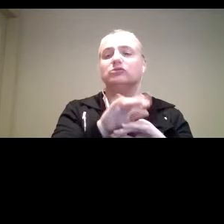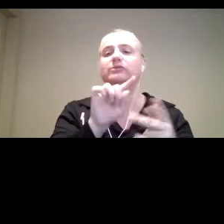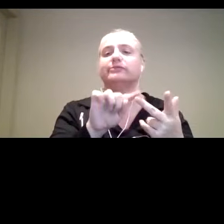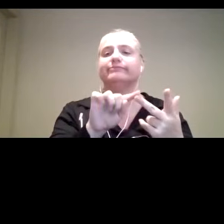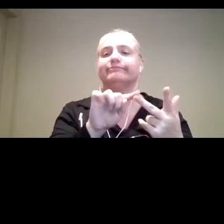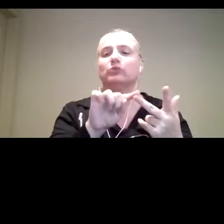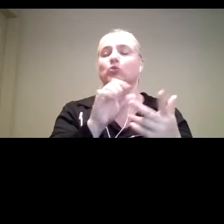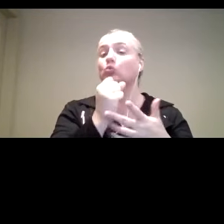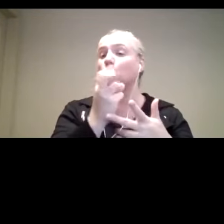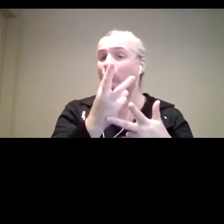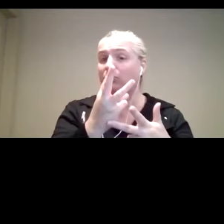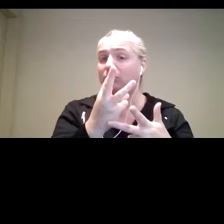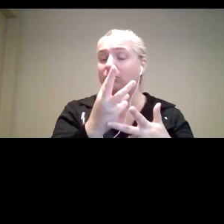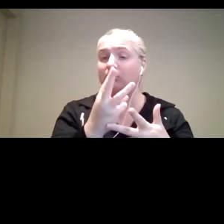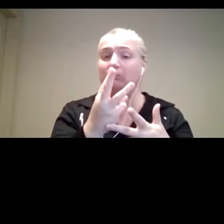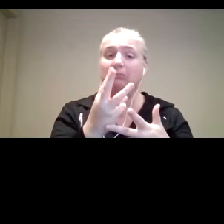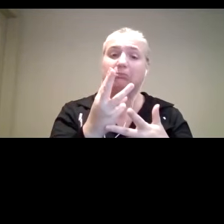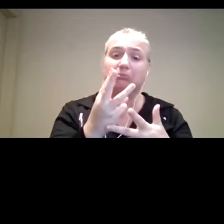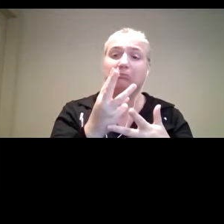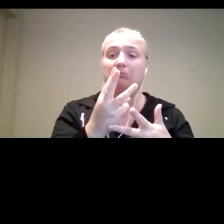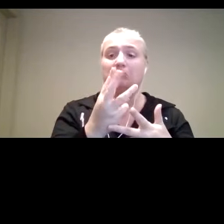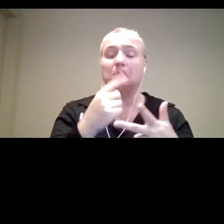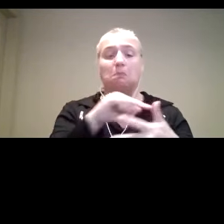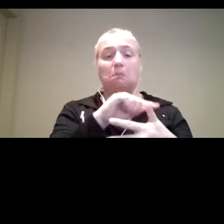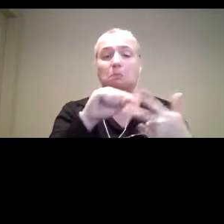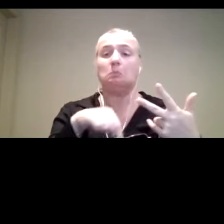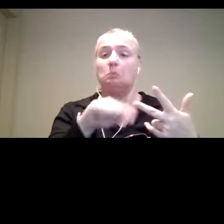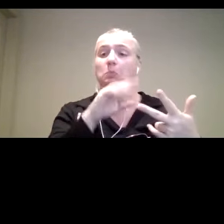we learn how to do those types of assessments.